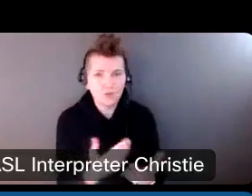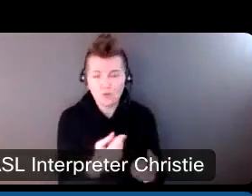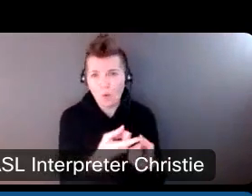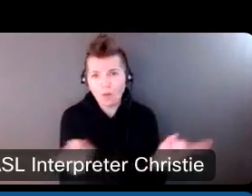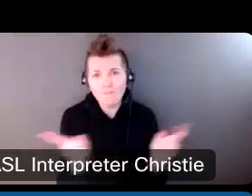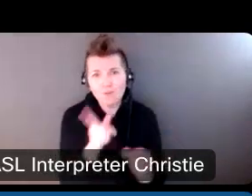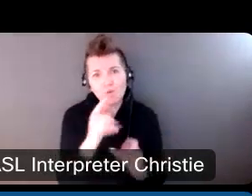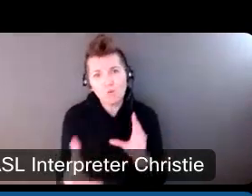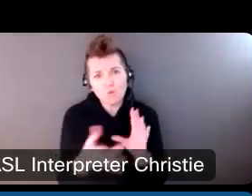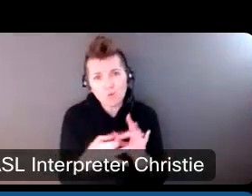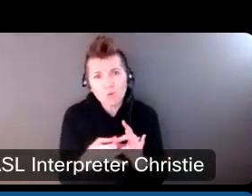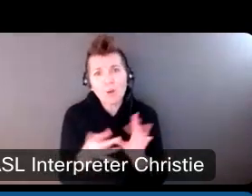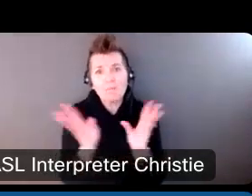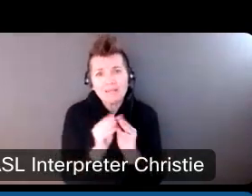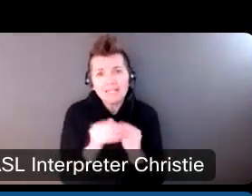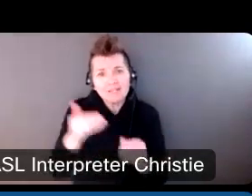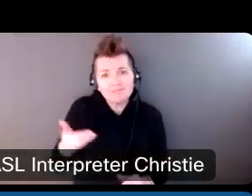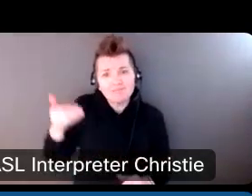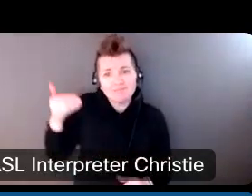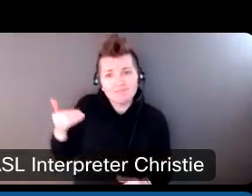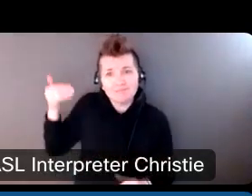us and provide that invaluable feedback.